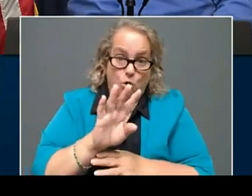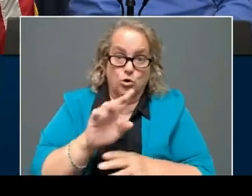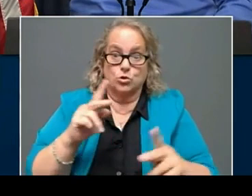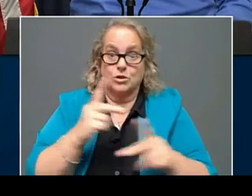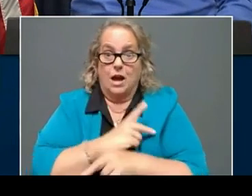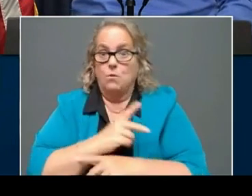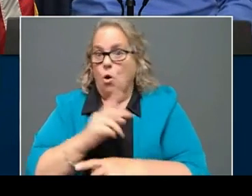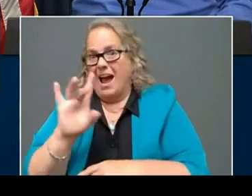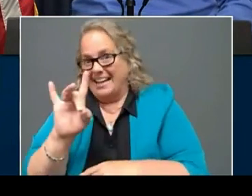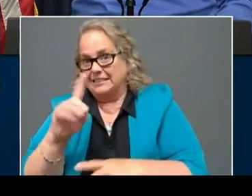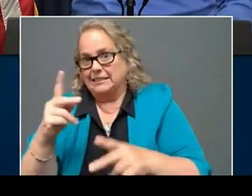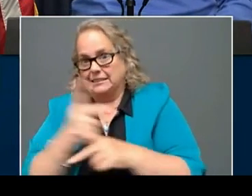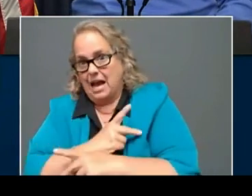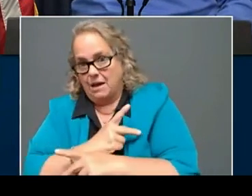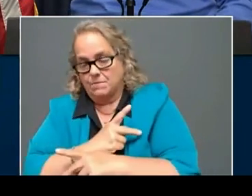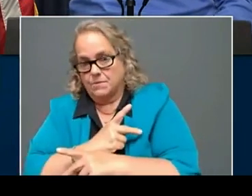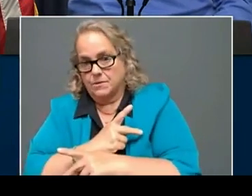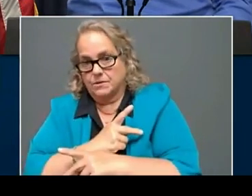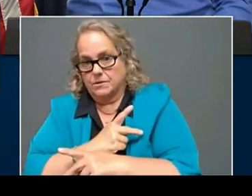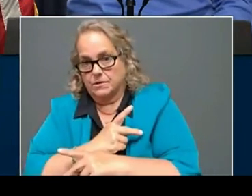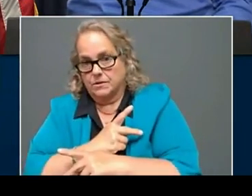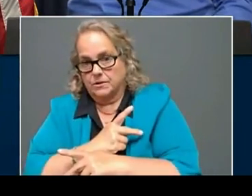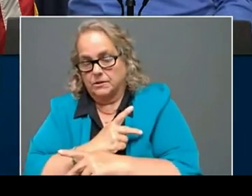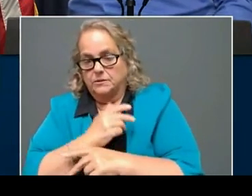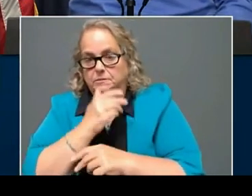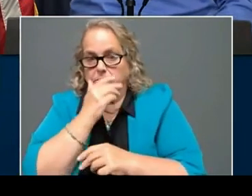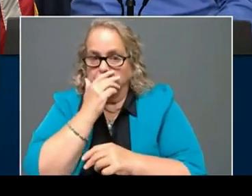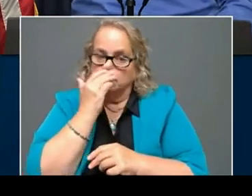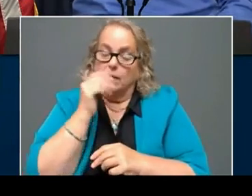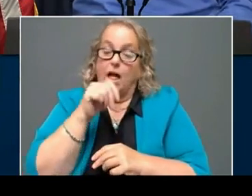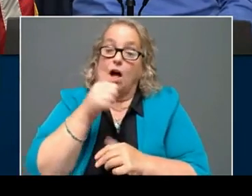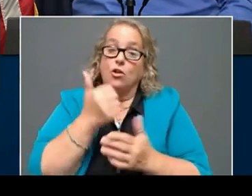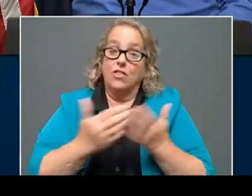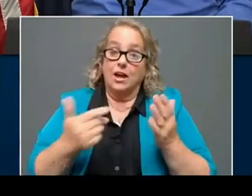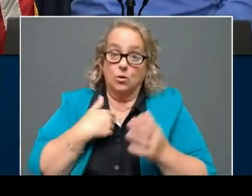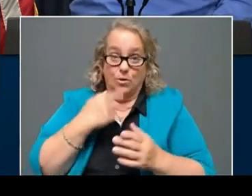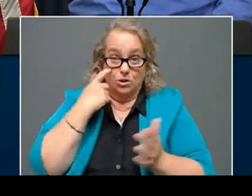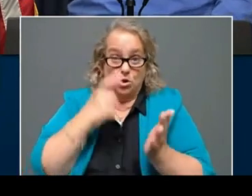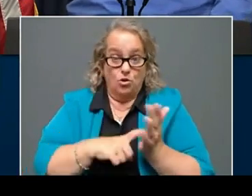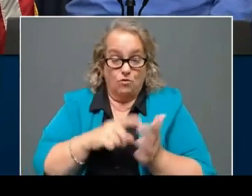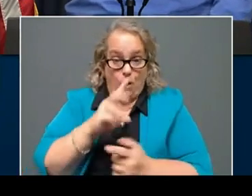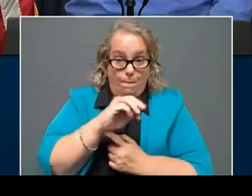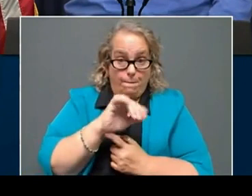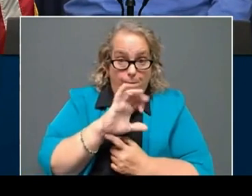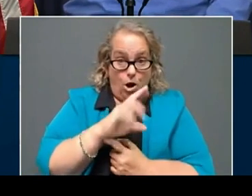So the other effects you were seeing for March and april and May in june was